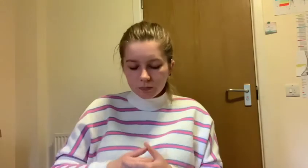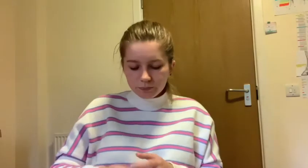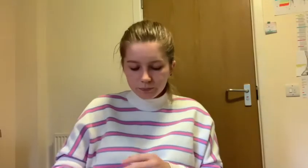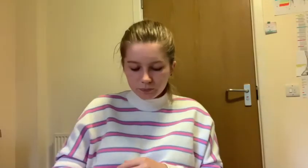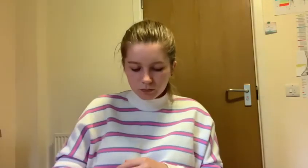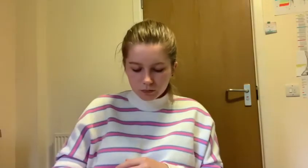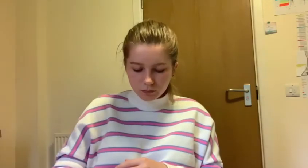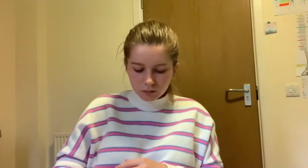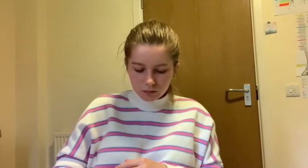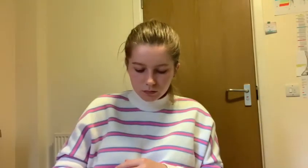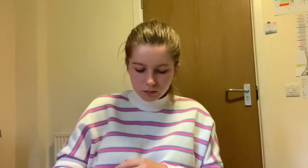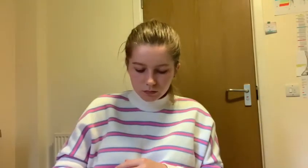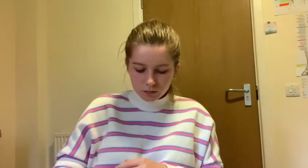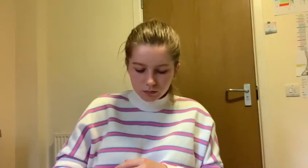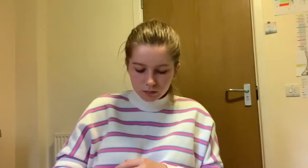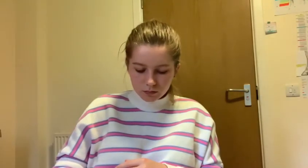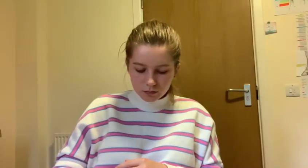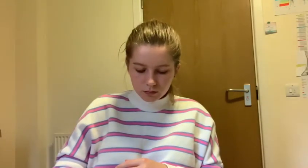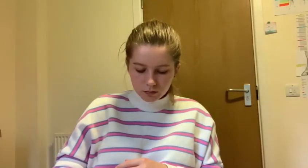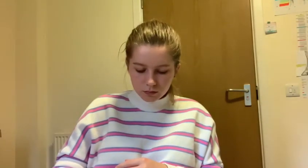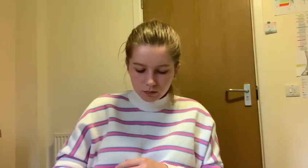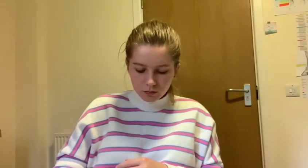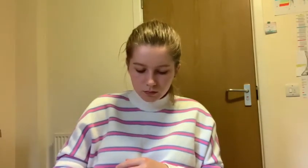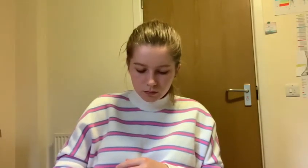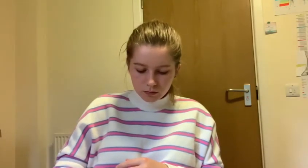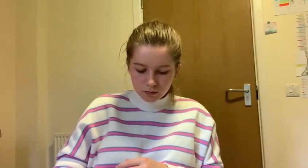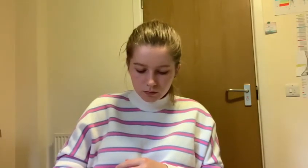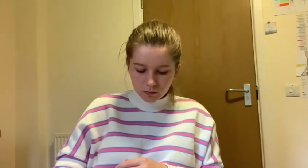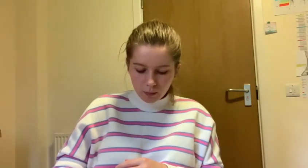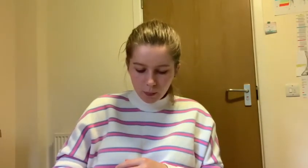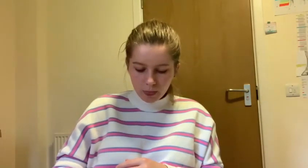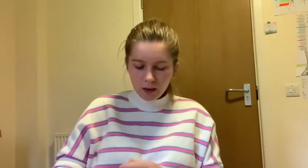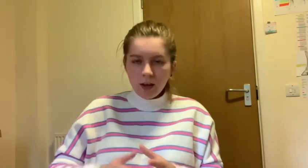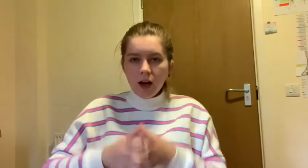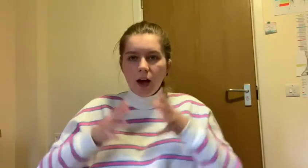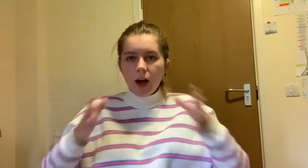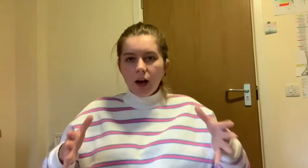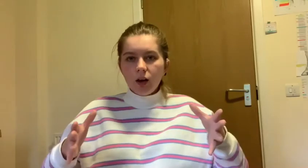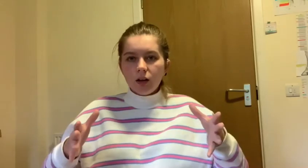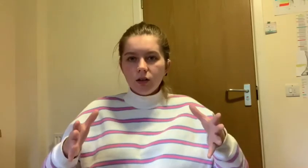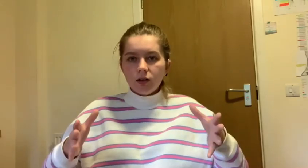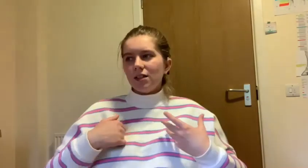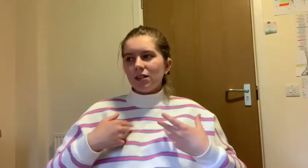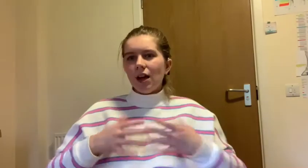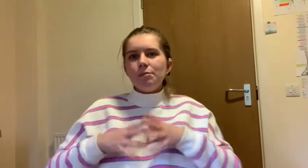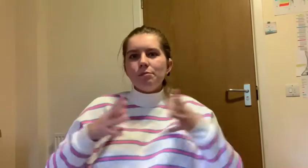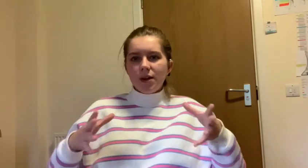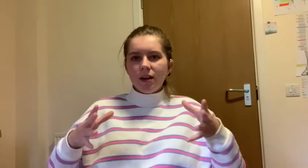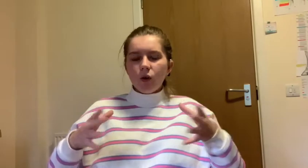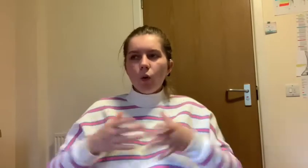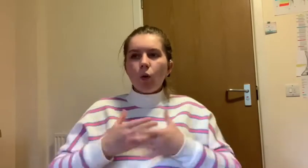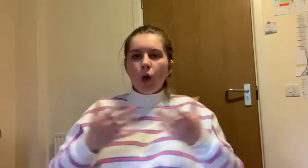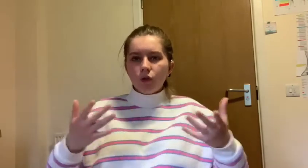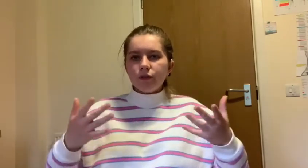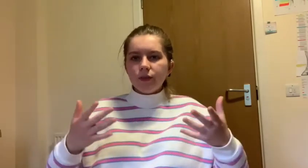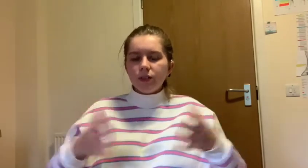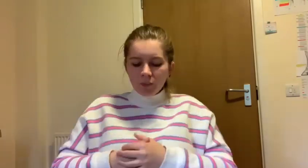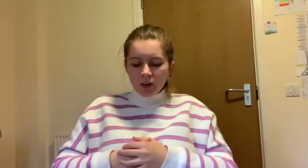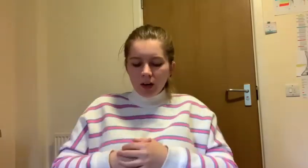*Music in the back ground* "Hella" is like big or lots of something